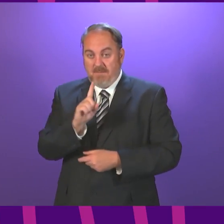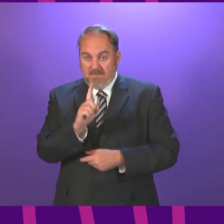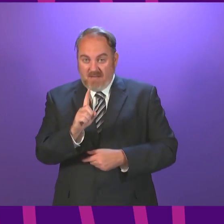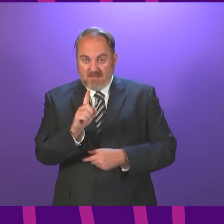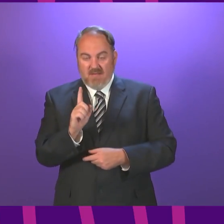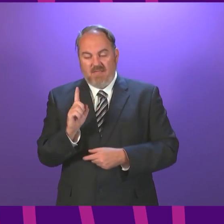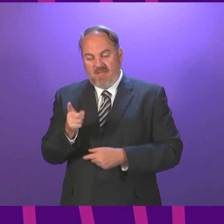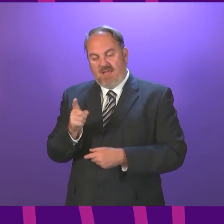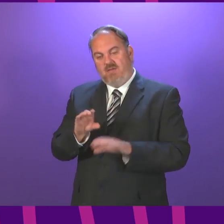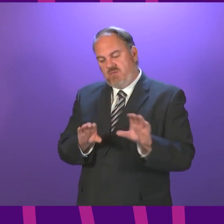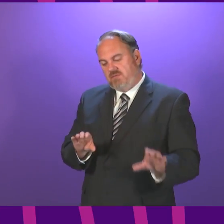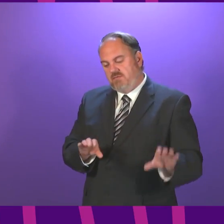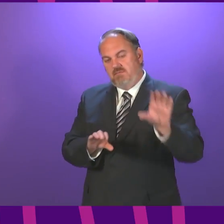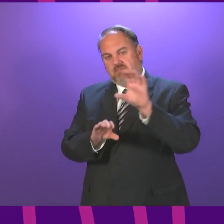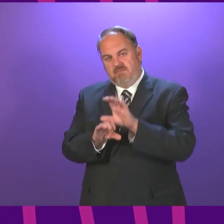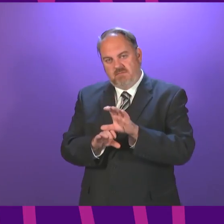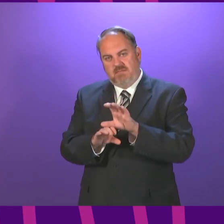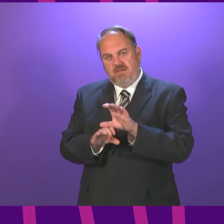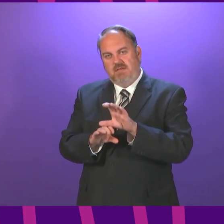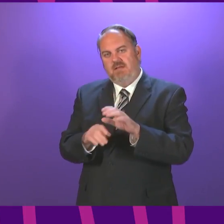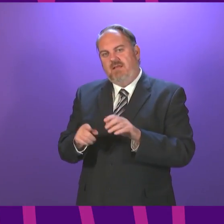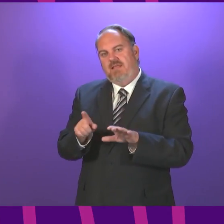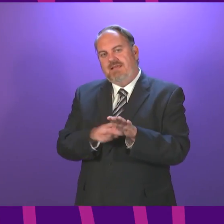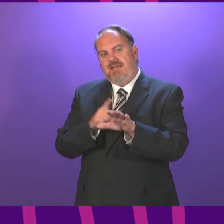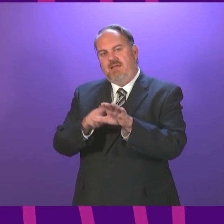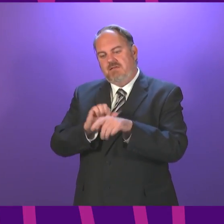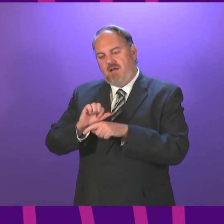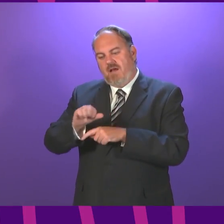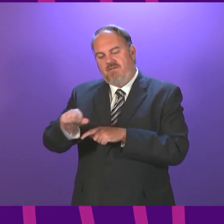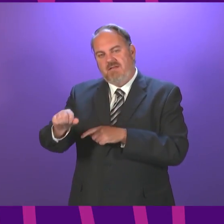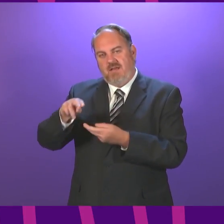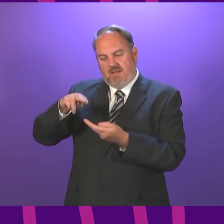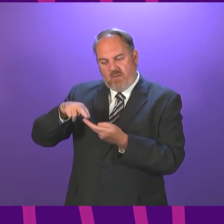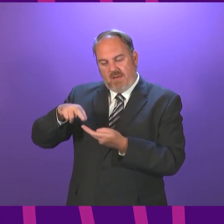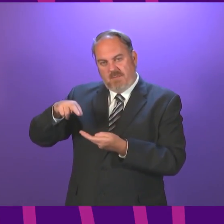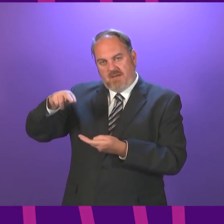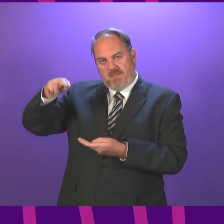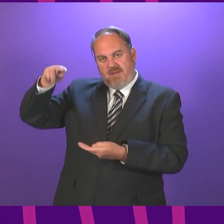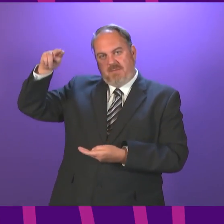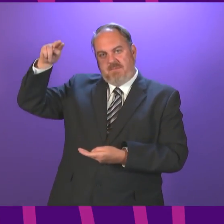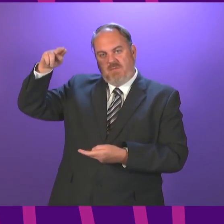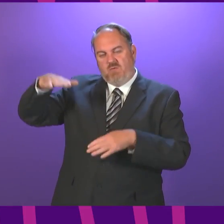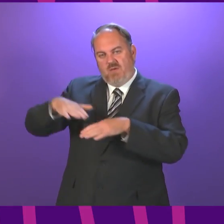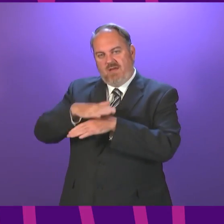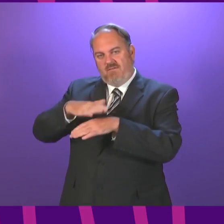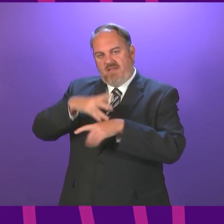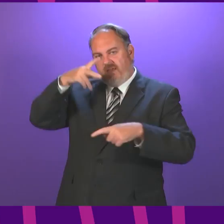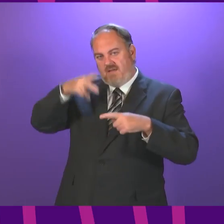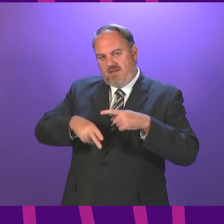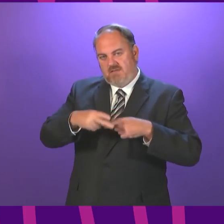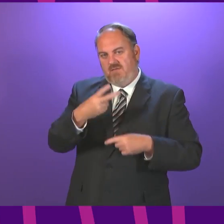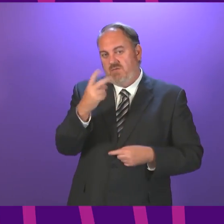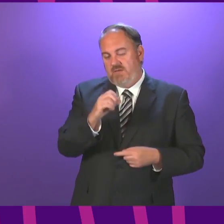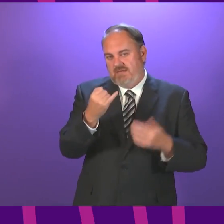was compensated for in later years. The bigger point is that, since 2008, we have invested